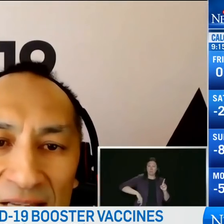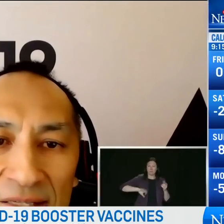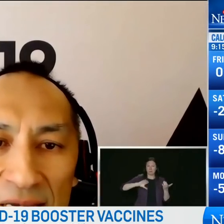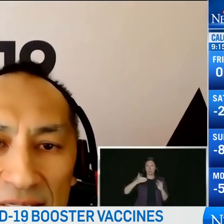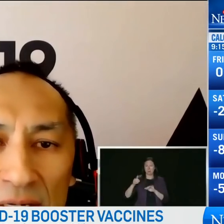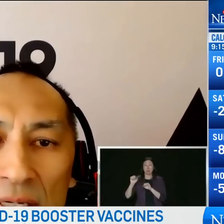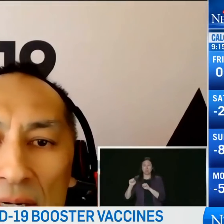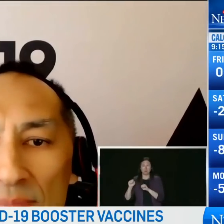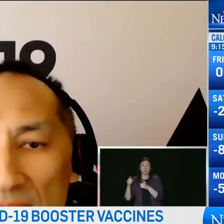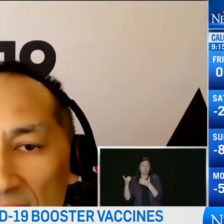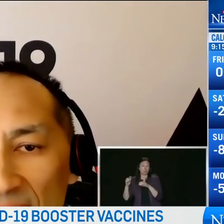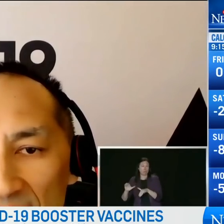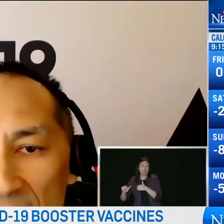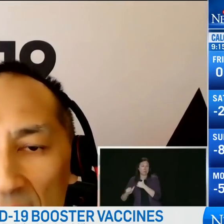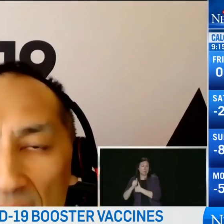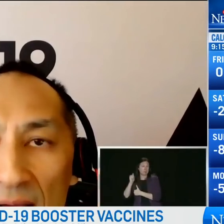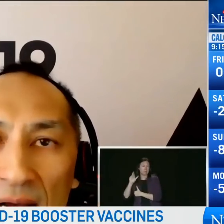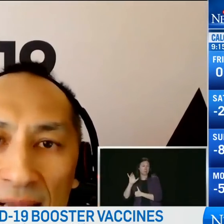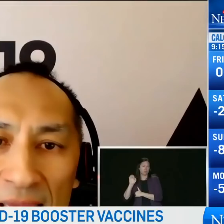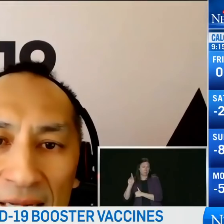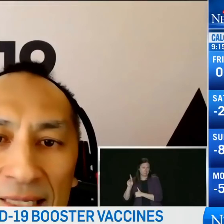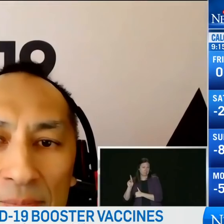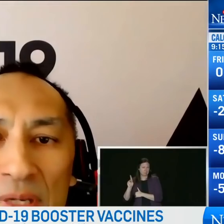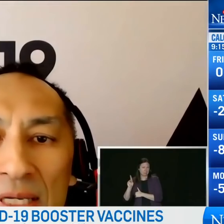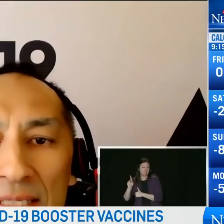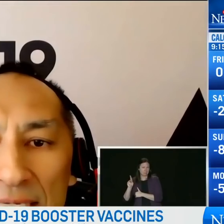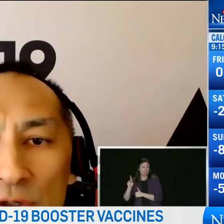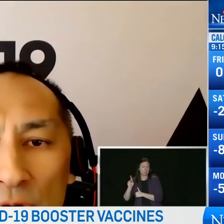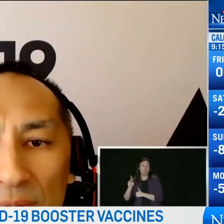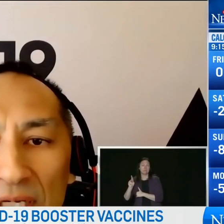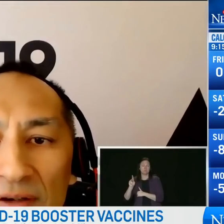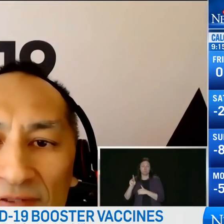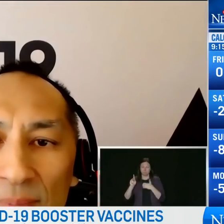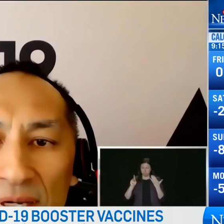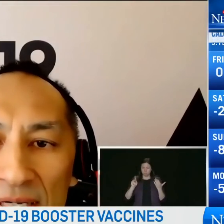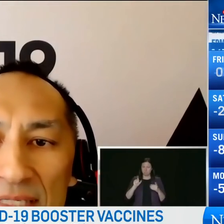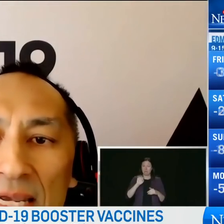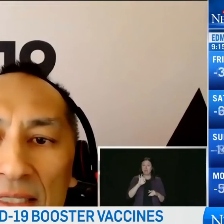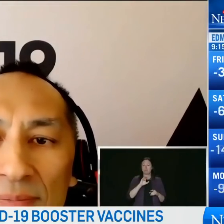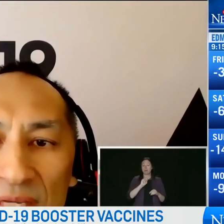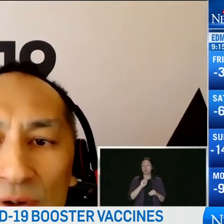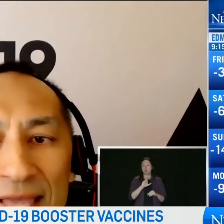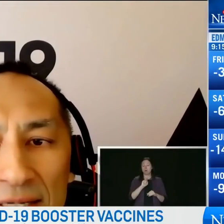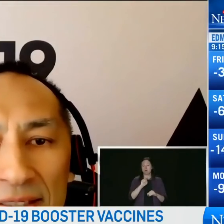COVID-19 VACCINE CONTINUE TO